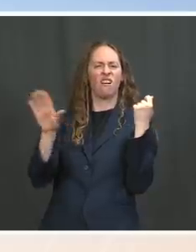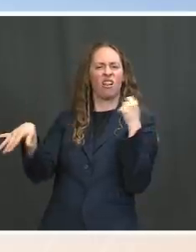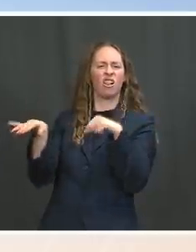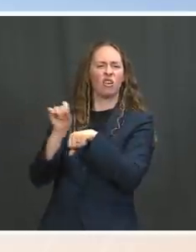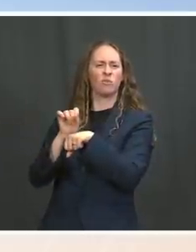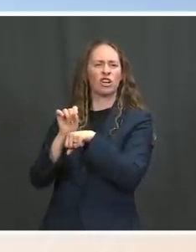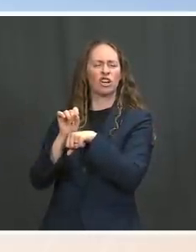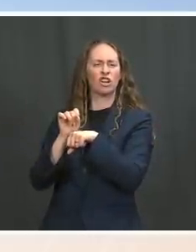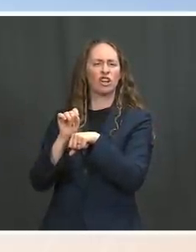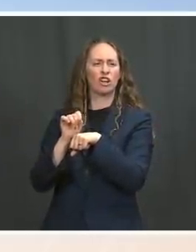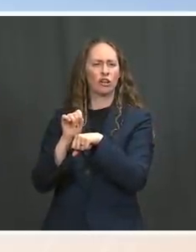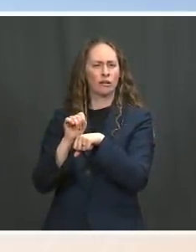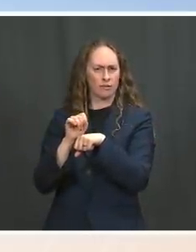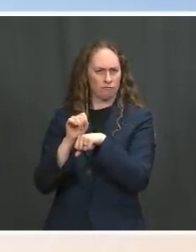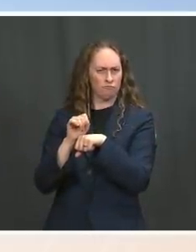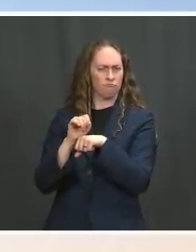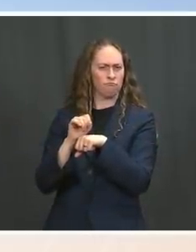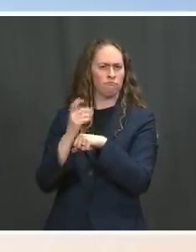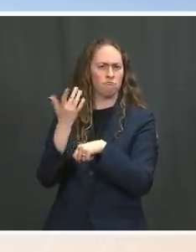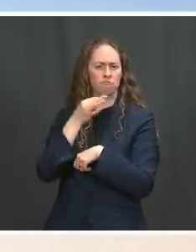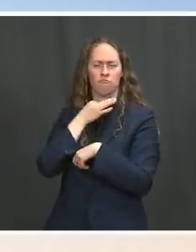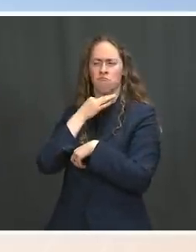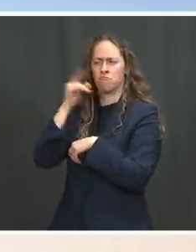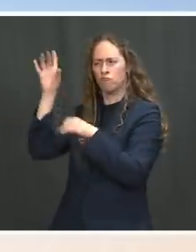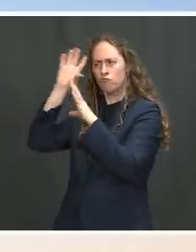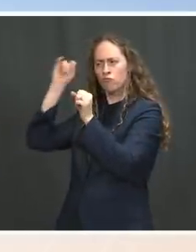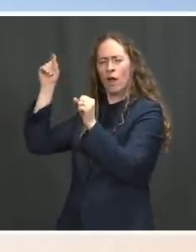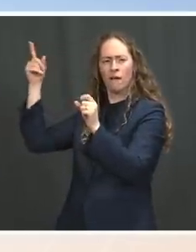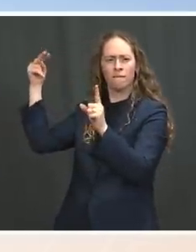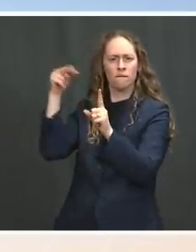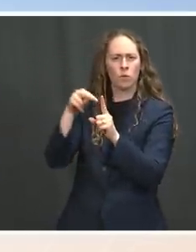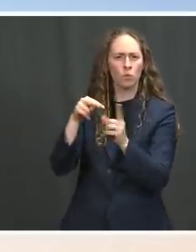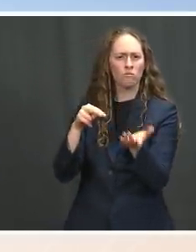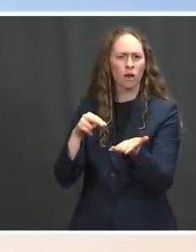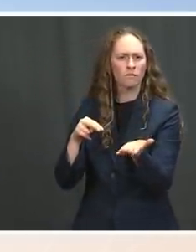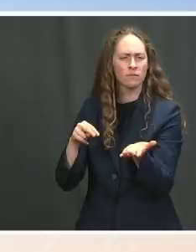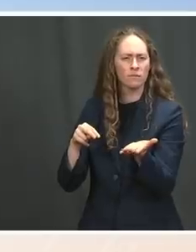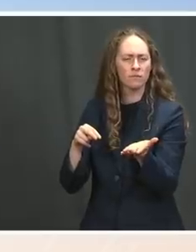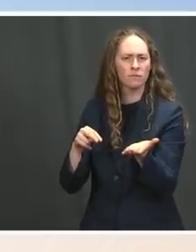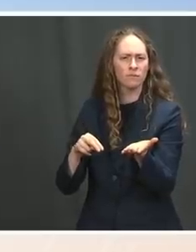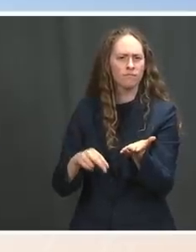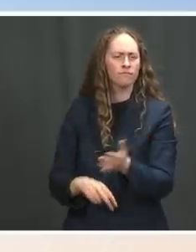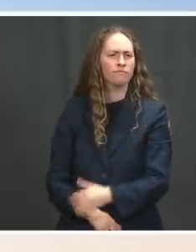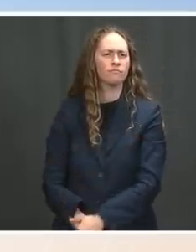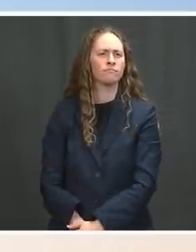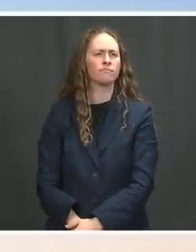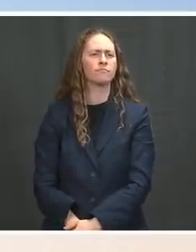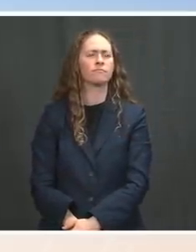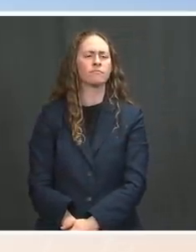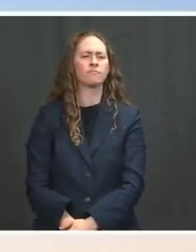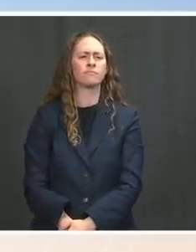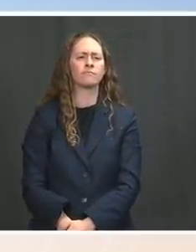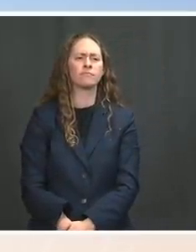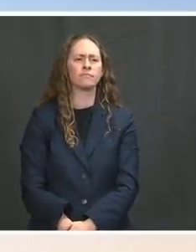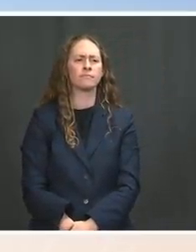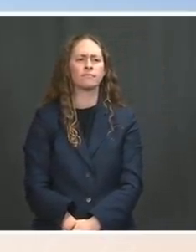instruct states to more severely enforce those -- the rules on unemployment benefits? Ms. Psaki: We certainly expect any state